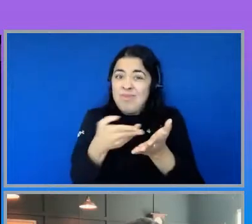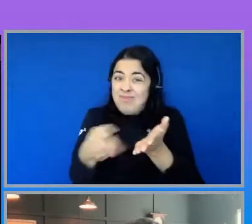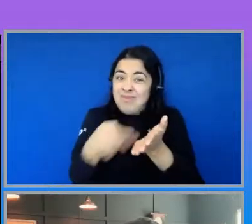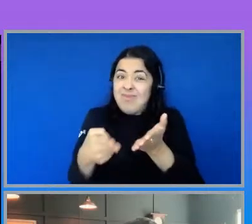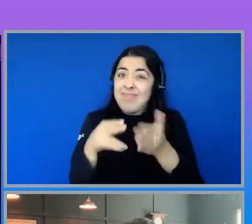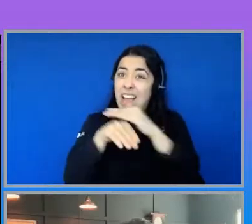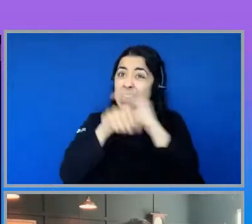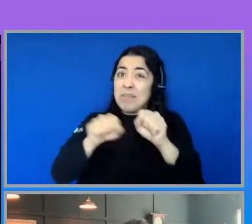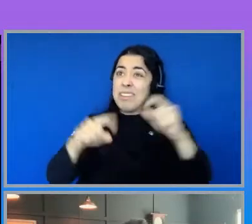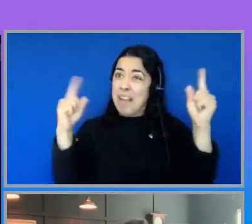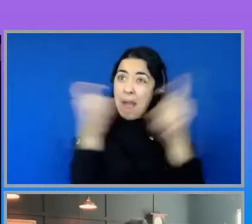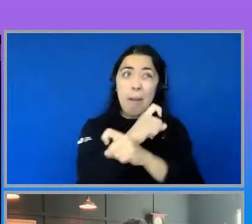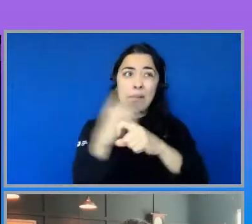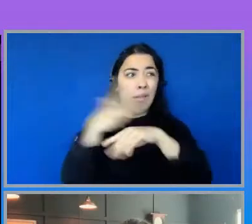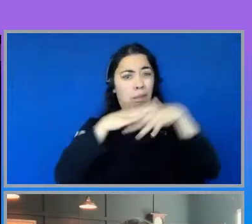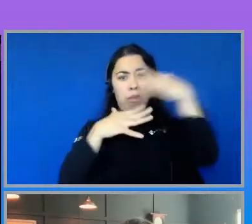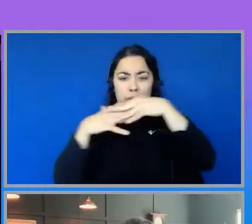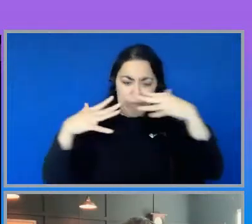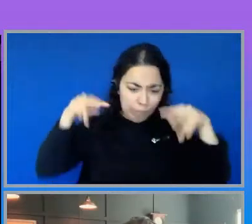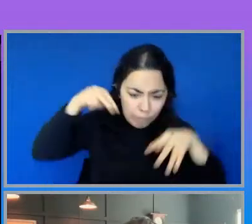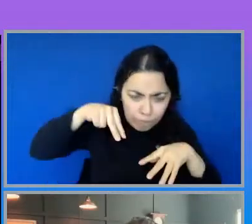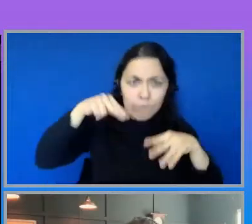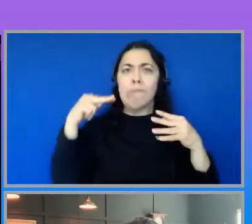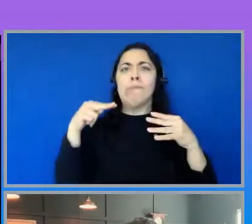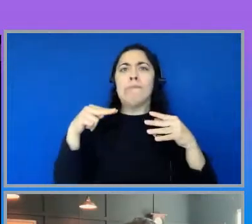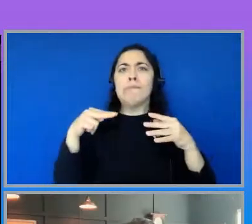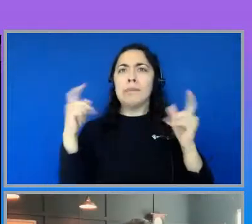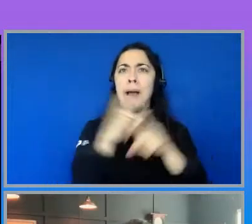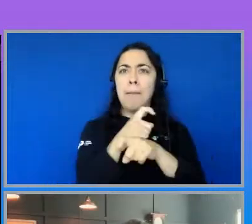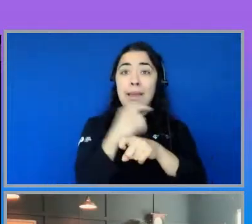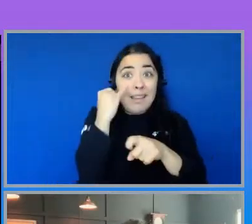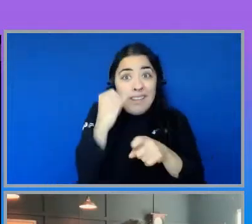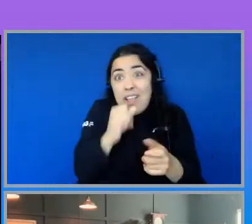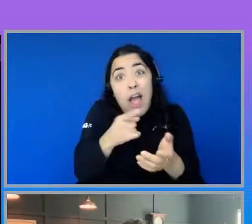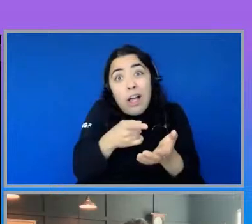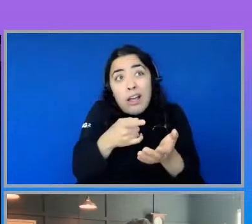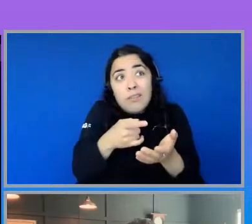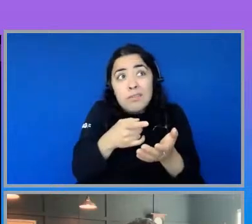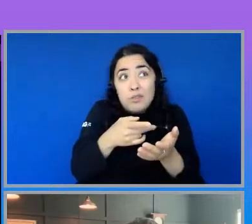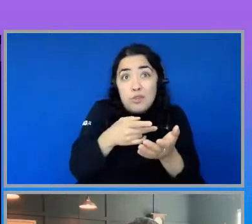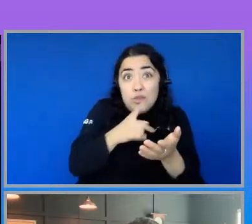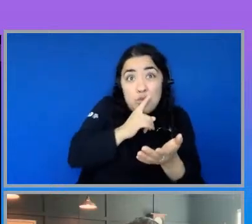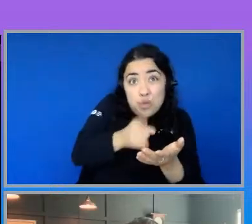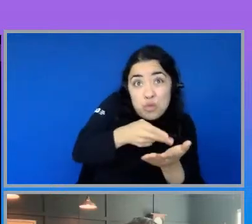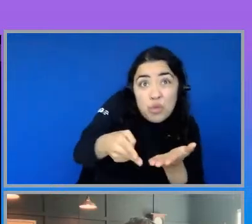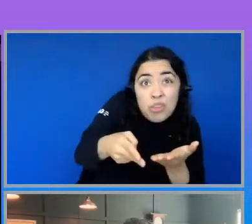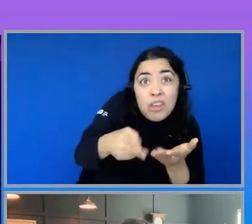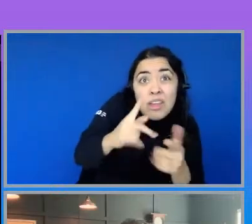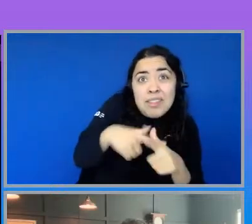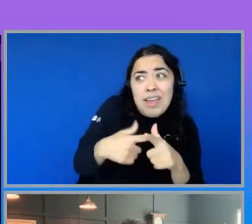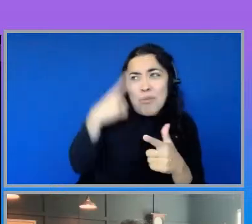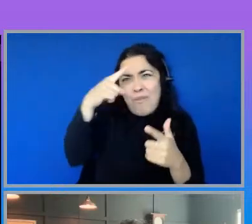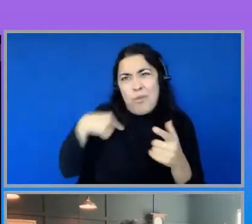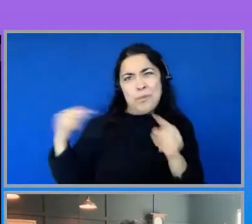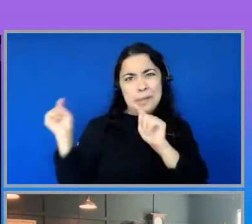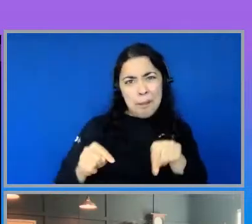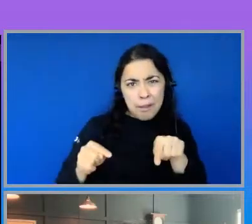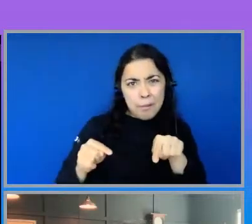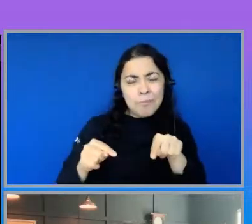true. If it weren't true, we wouldn't be here. All designs would be accessible and everyone would have access to all